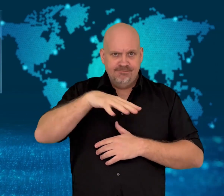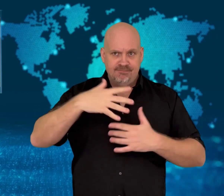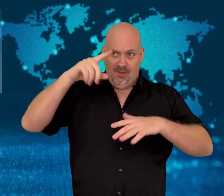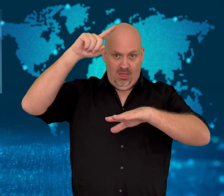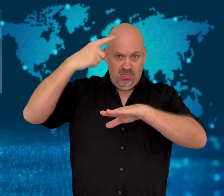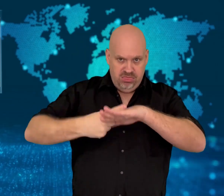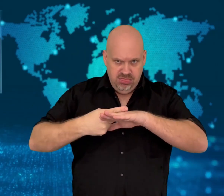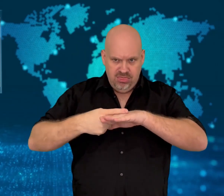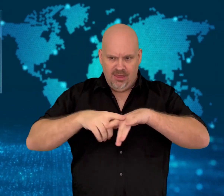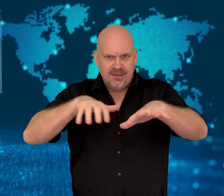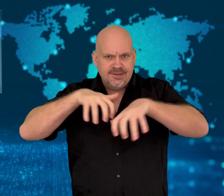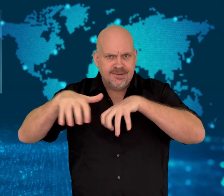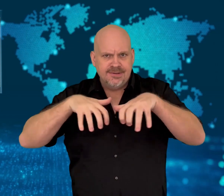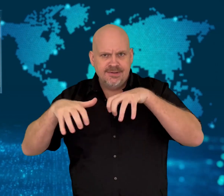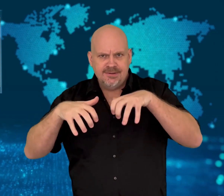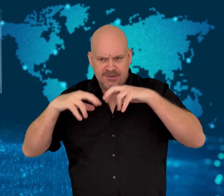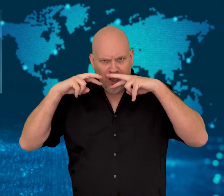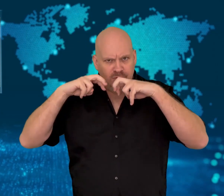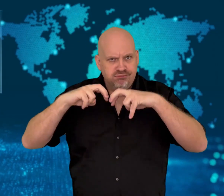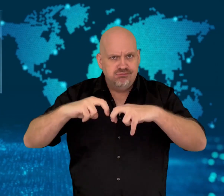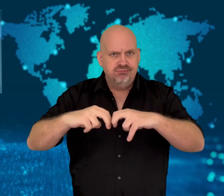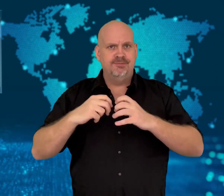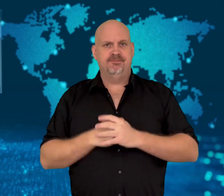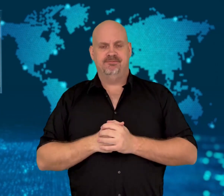examine what the object was.